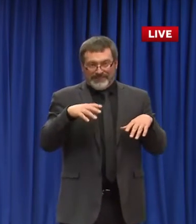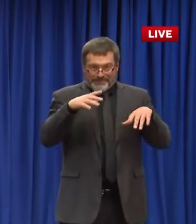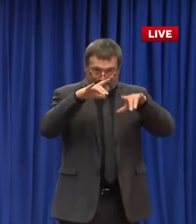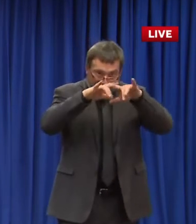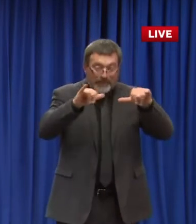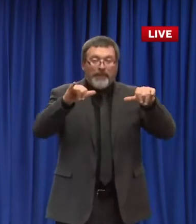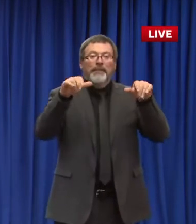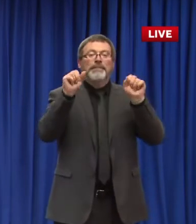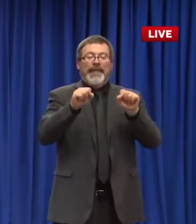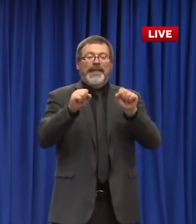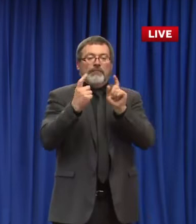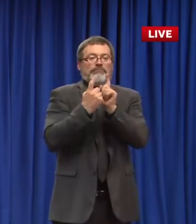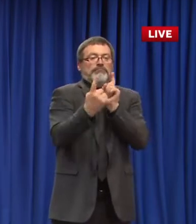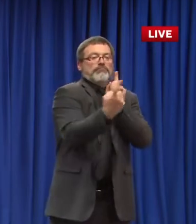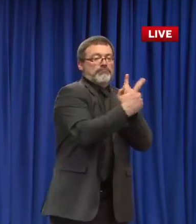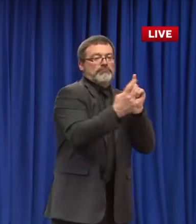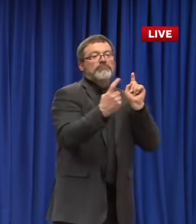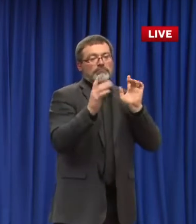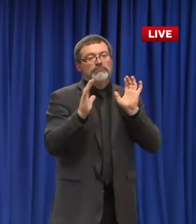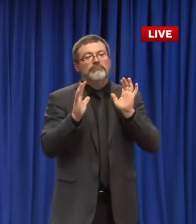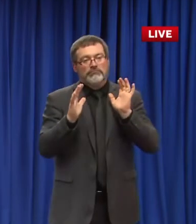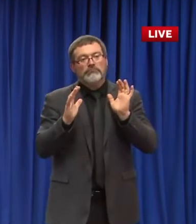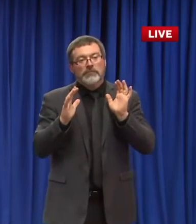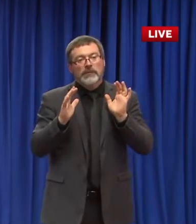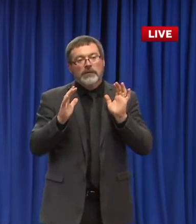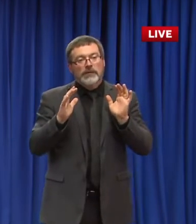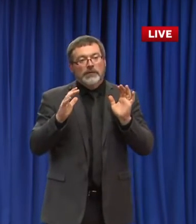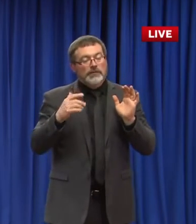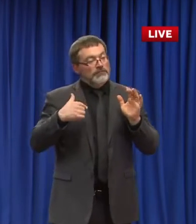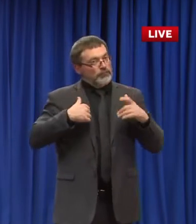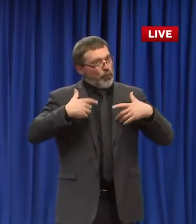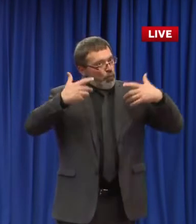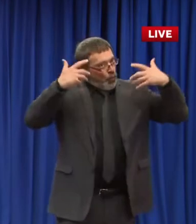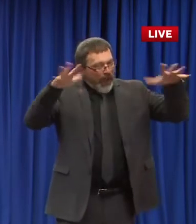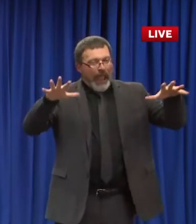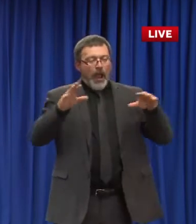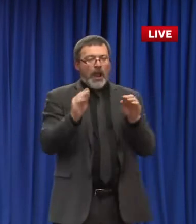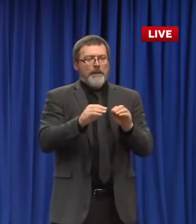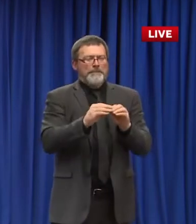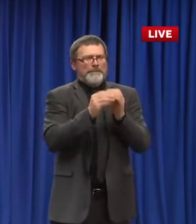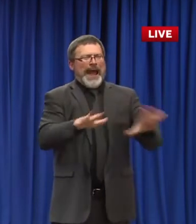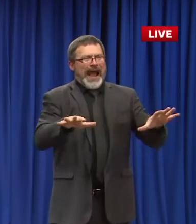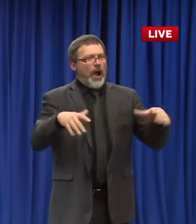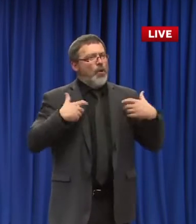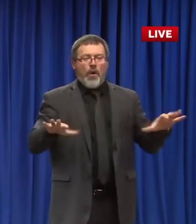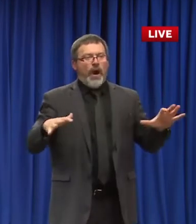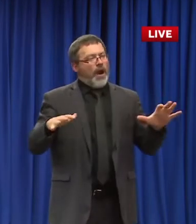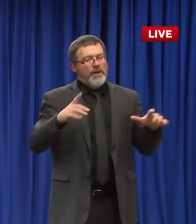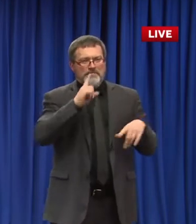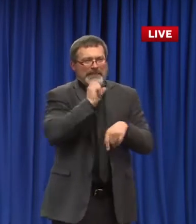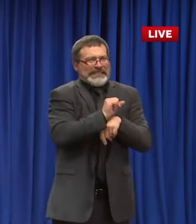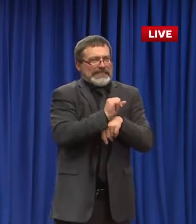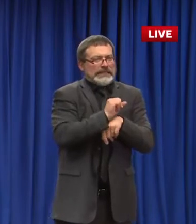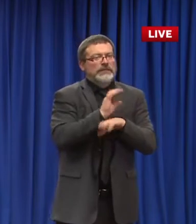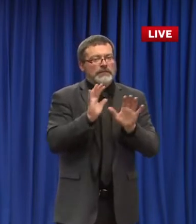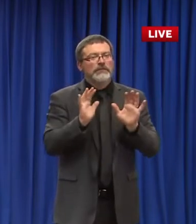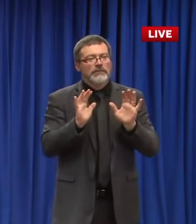ASIAN BUT STILL HELP ENSURE A LOT OF THE PHYSICAL DISTANCE THING THAT IS GOING TO BE REQUIRED TO MAKE SURE THAT WE’RE NOT SPREADING COVID AT AN ACCELERATED RATE.